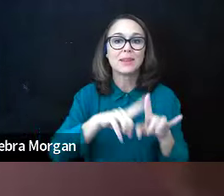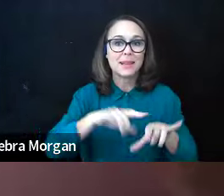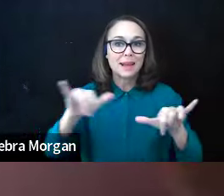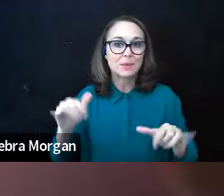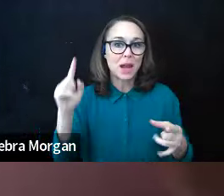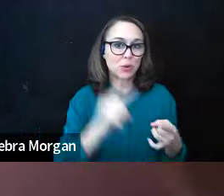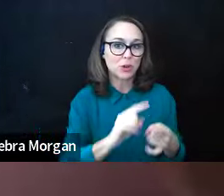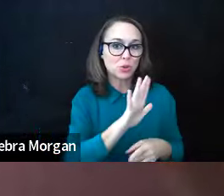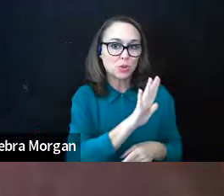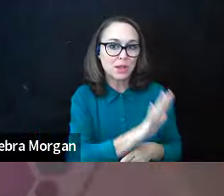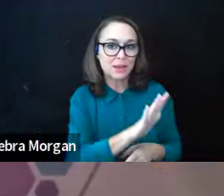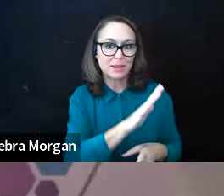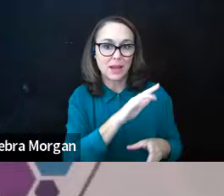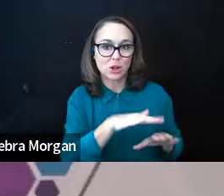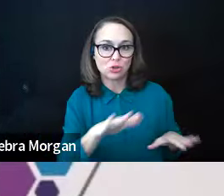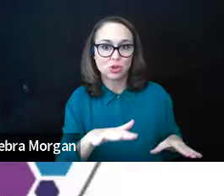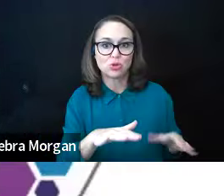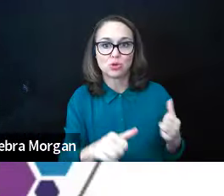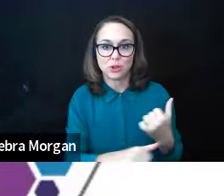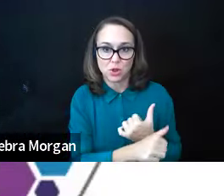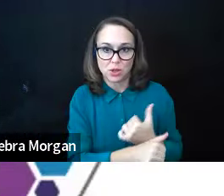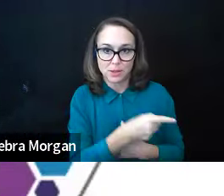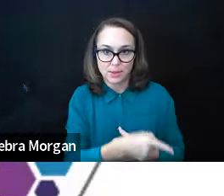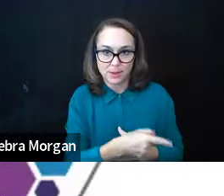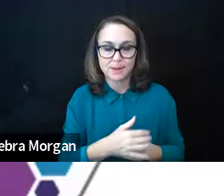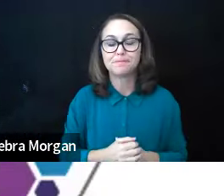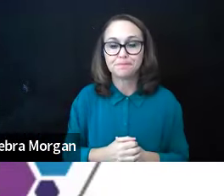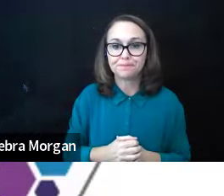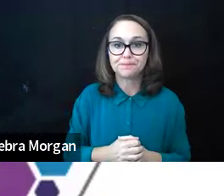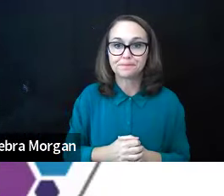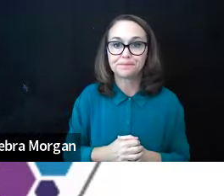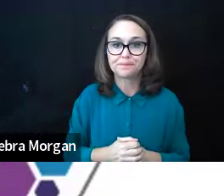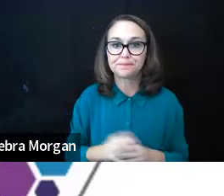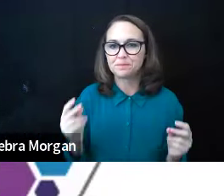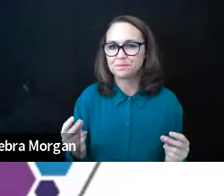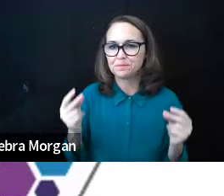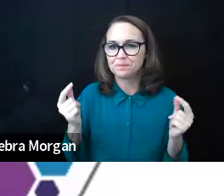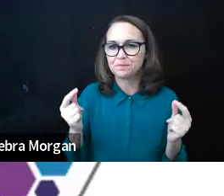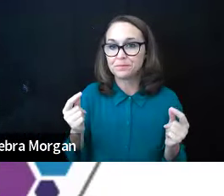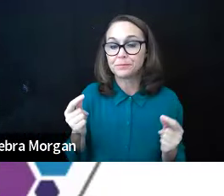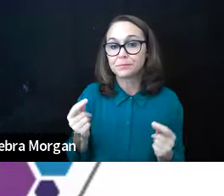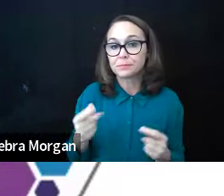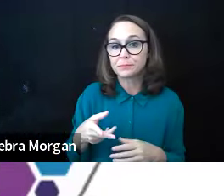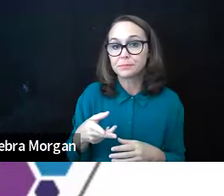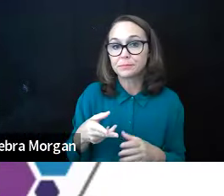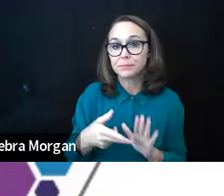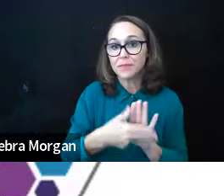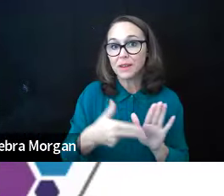slide, please. I just wanted to quickly highlight that on our Veto Violence website, you'll see